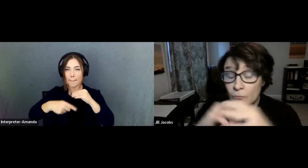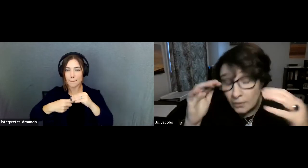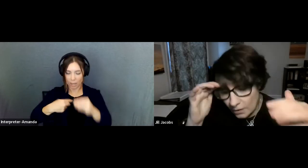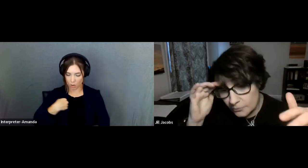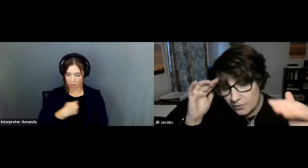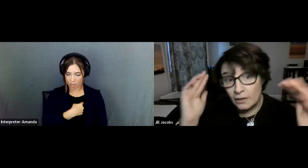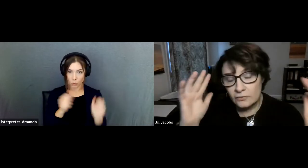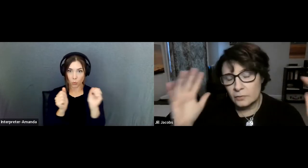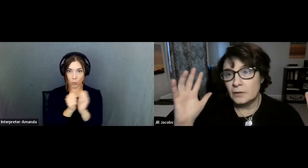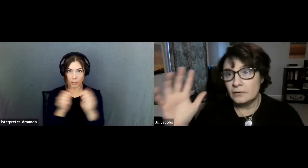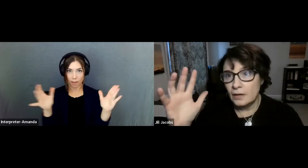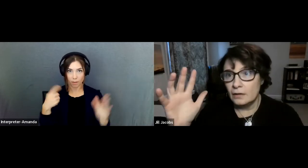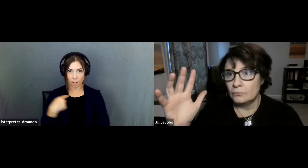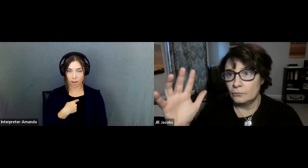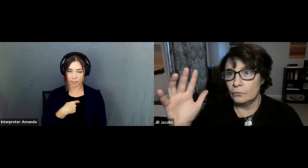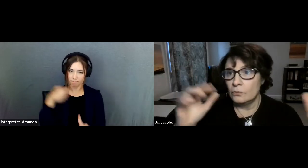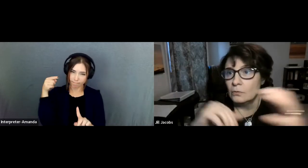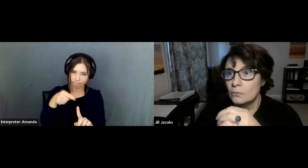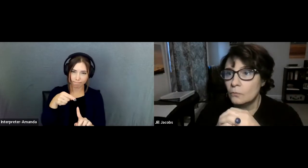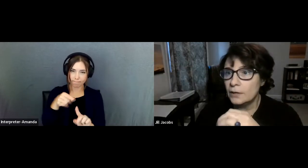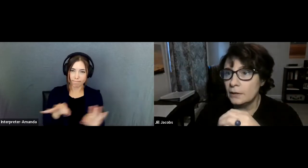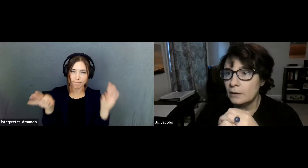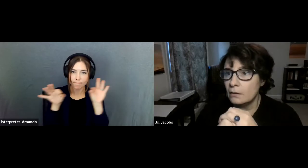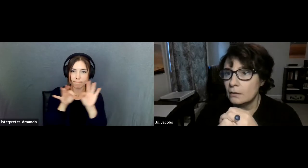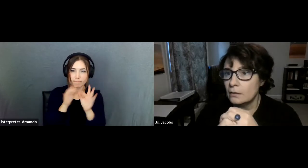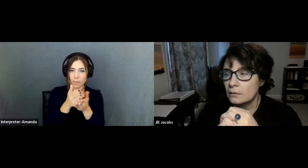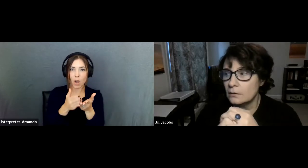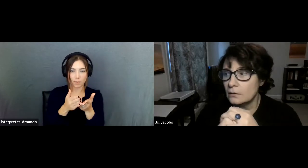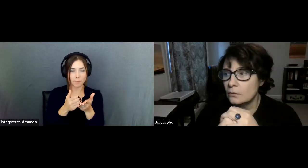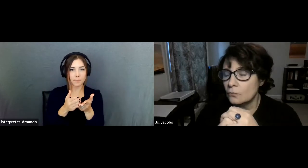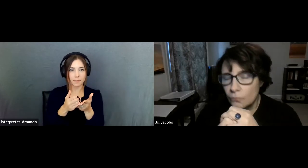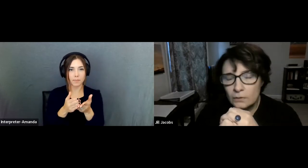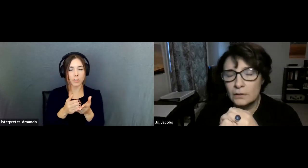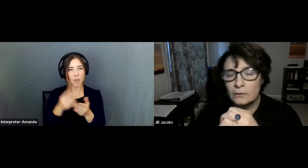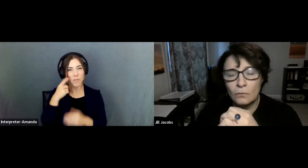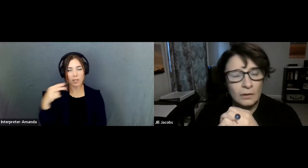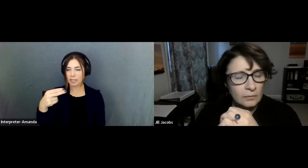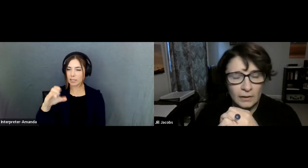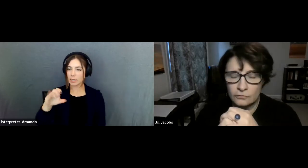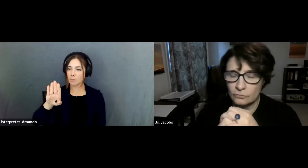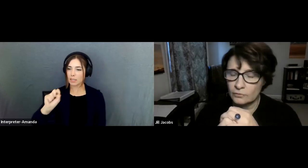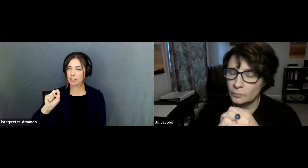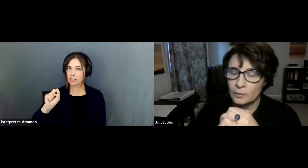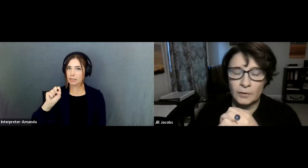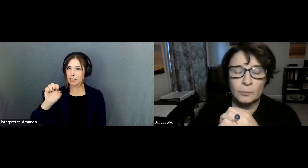So when it comes to the HCBS settings rule we are really wanting to make sure to a big